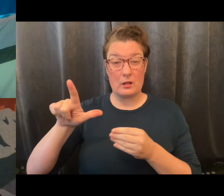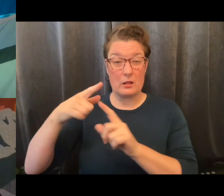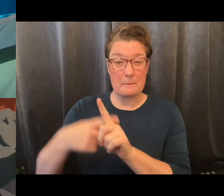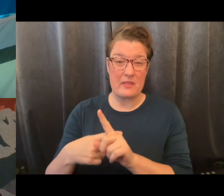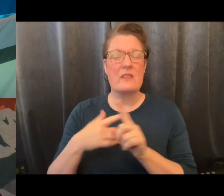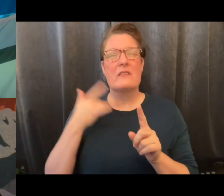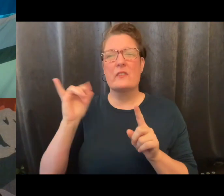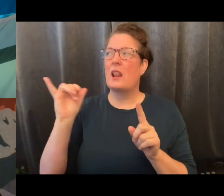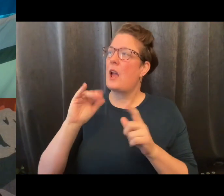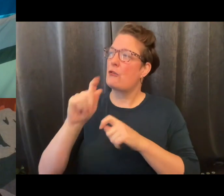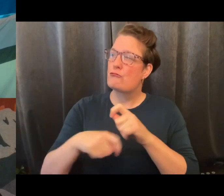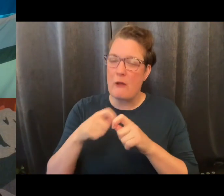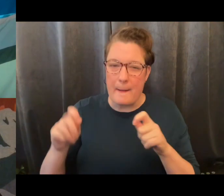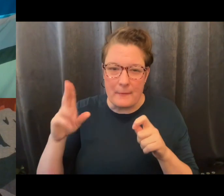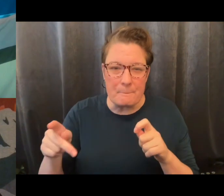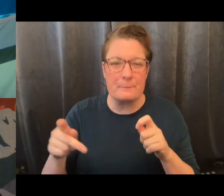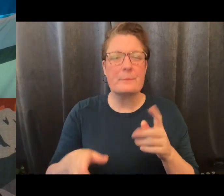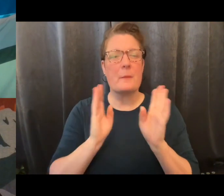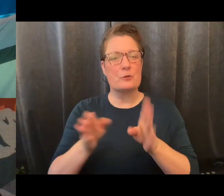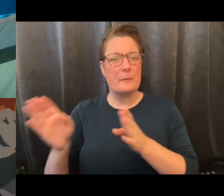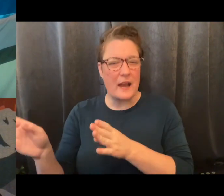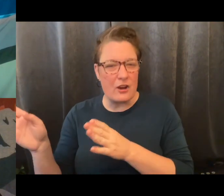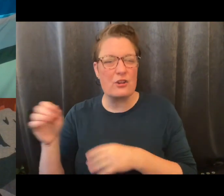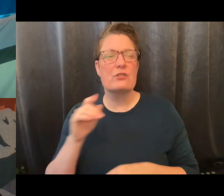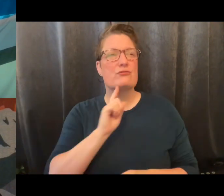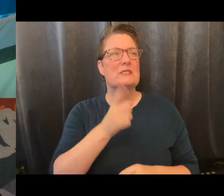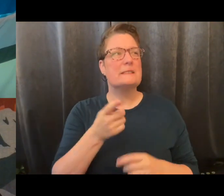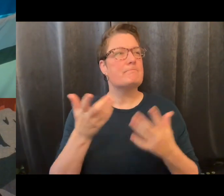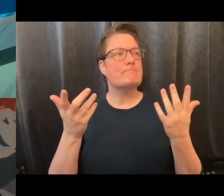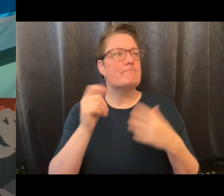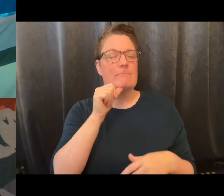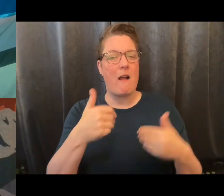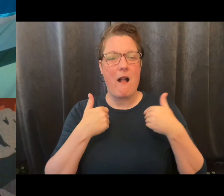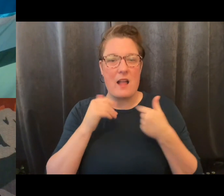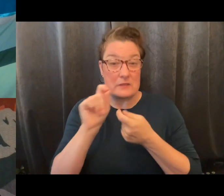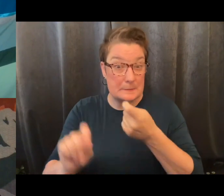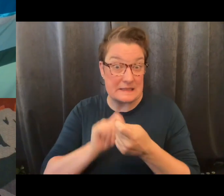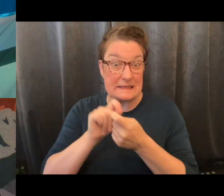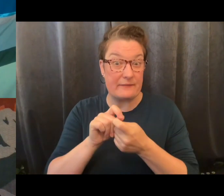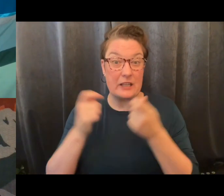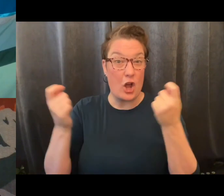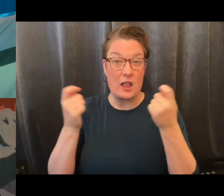It feels like there's not really specific holidays other than Leil Selichot, which